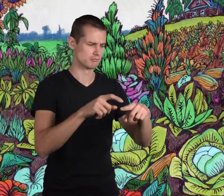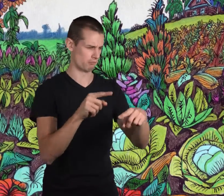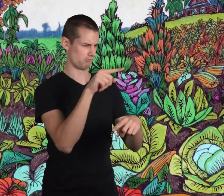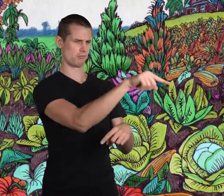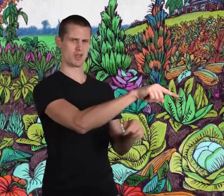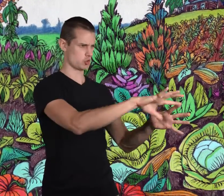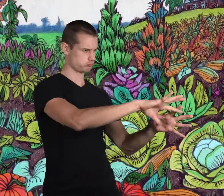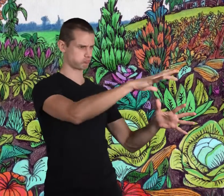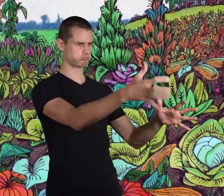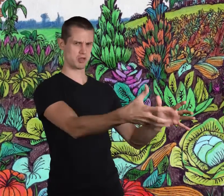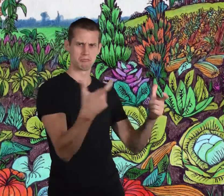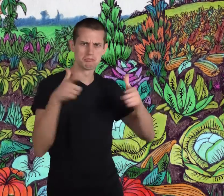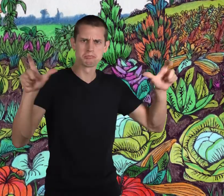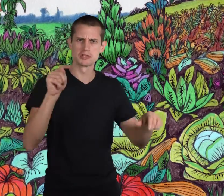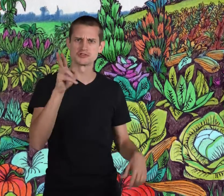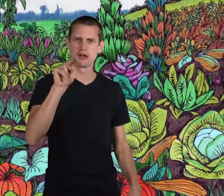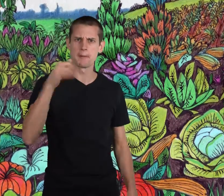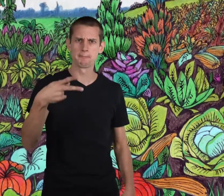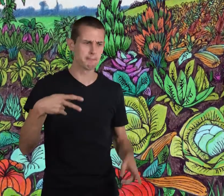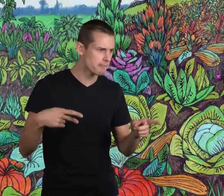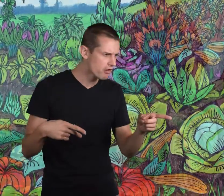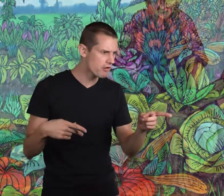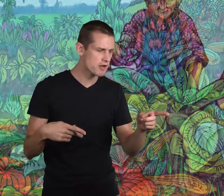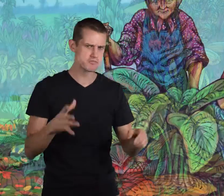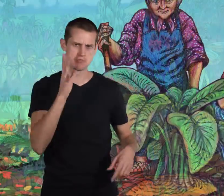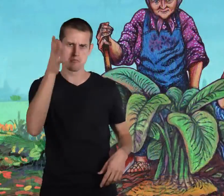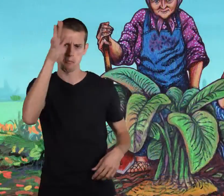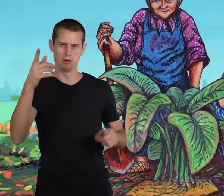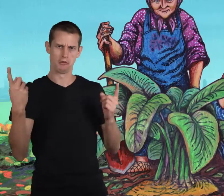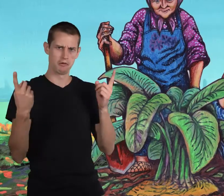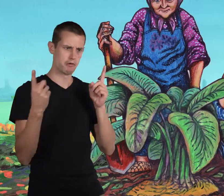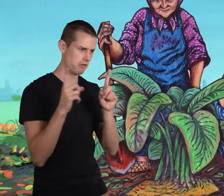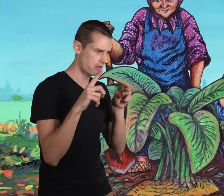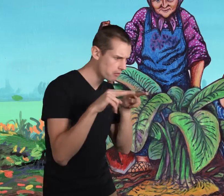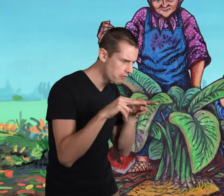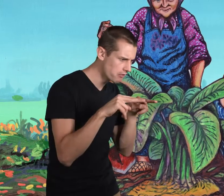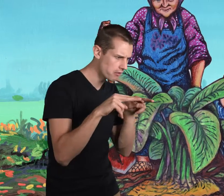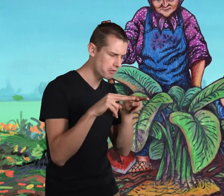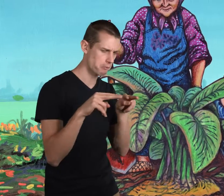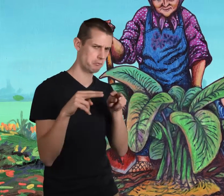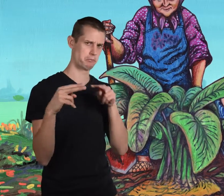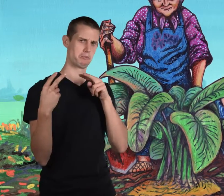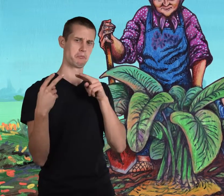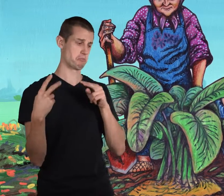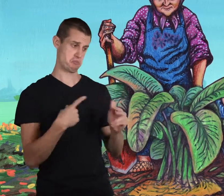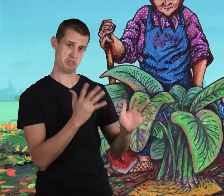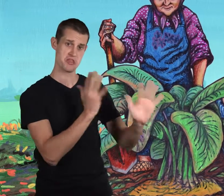In the corner, there was what seemed like a big turnip. Grandma and grandpa went over and looked at it, and then at each other.